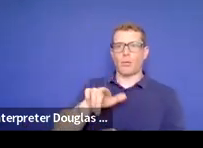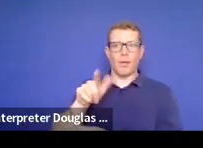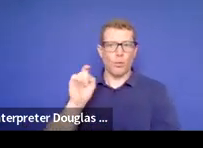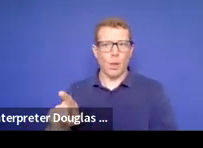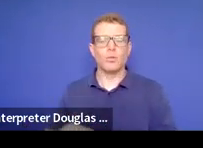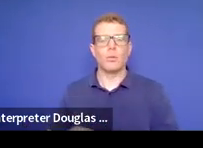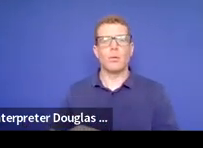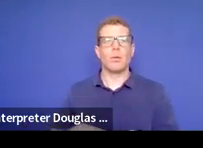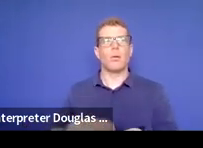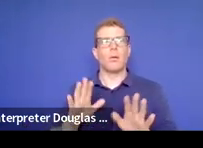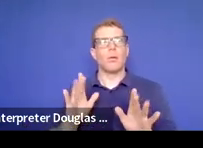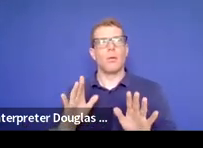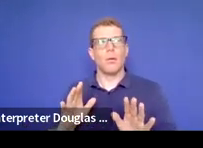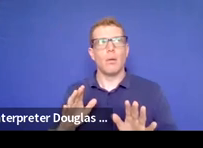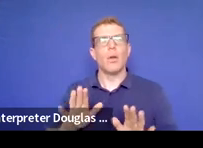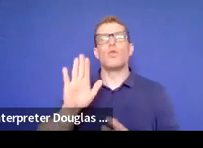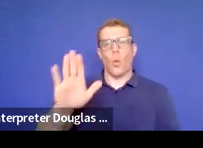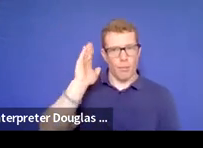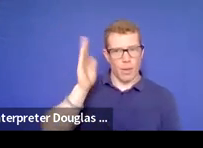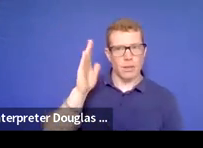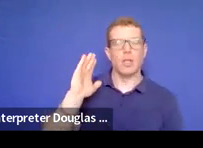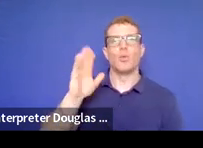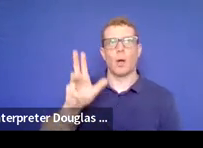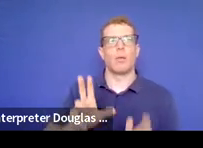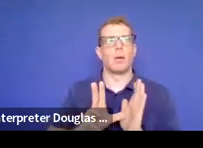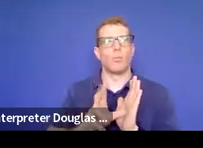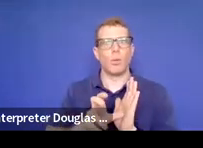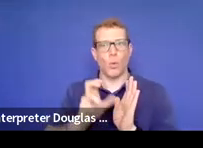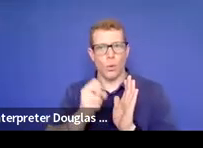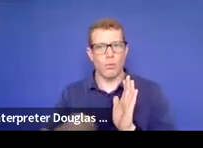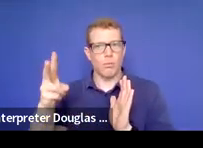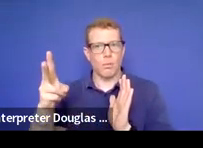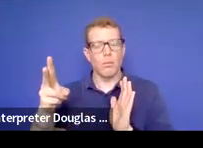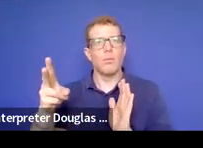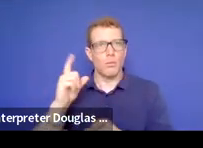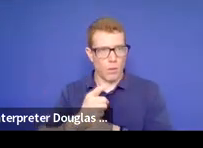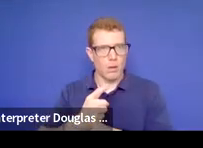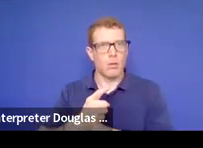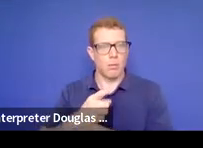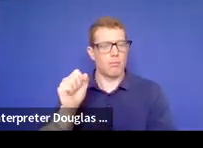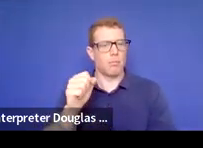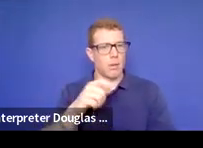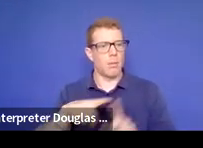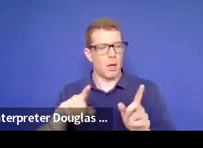So that will be in the recording but basically what's the difference between dementia and alzheimer's.